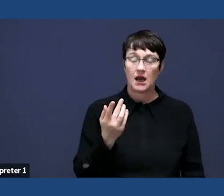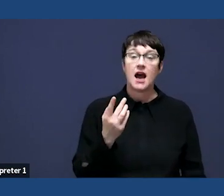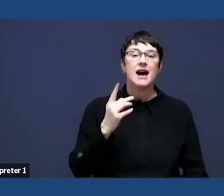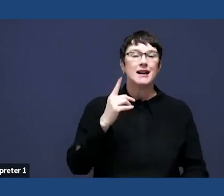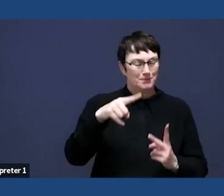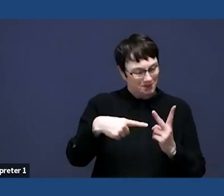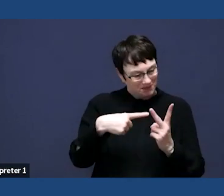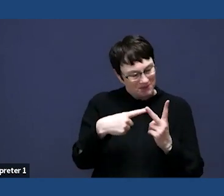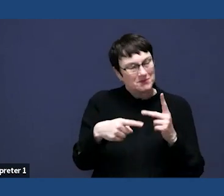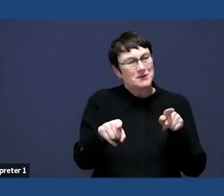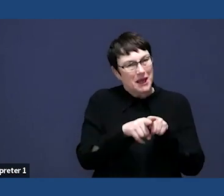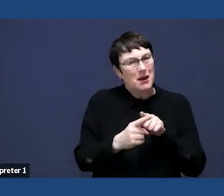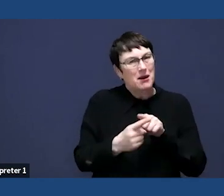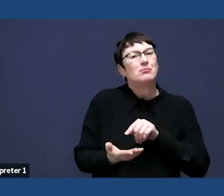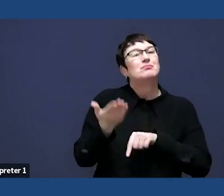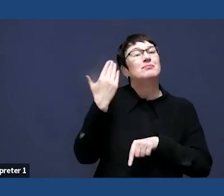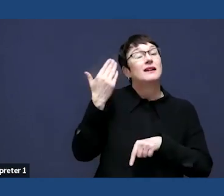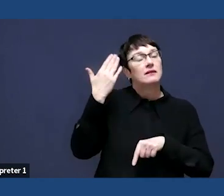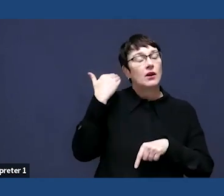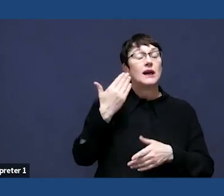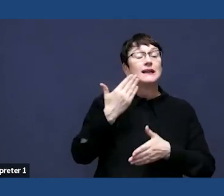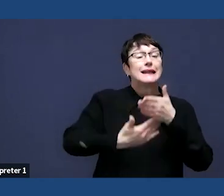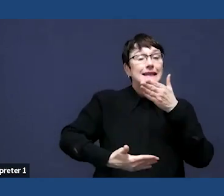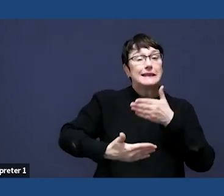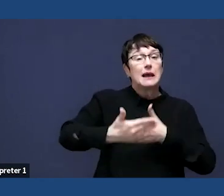Let's not repeat the same mistake.